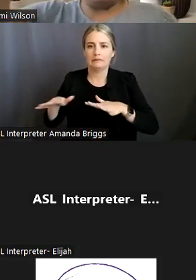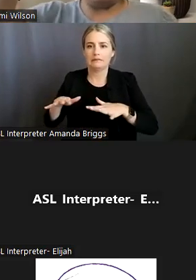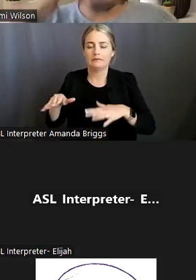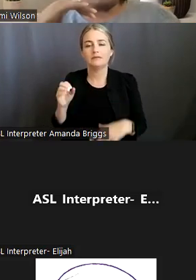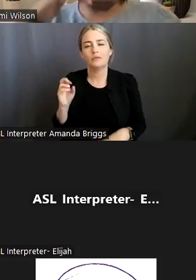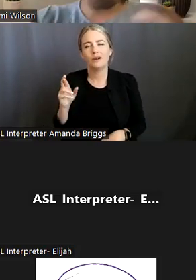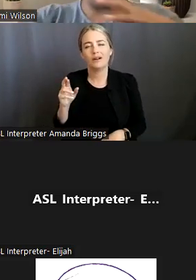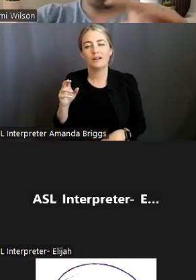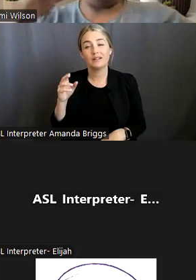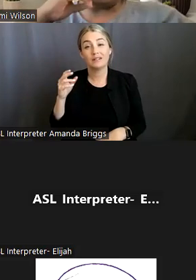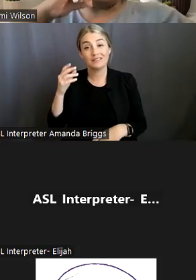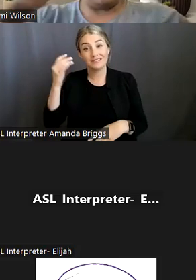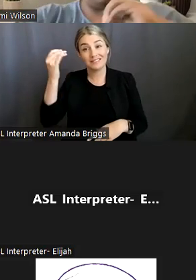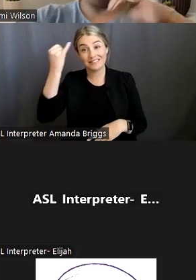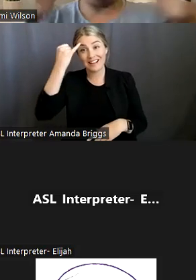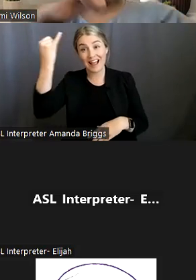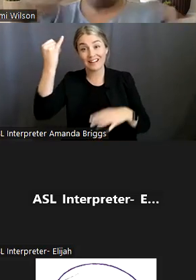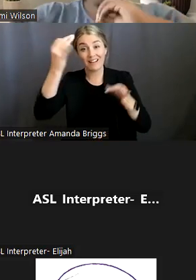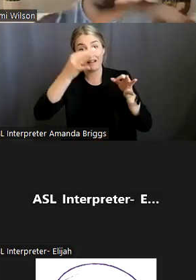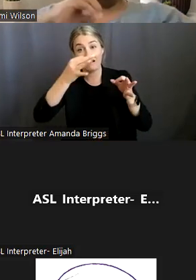a thought. They're just very,